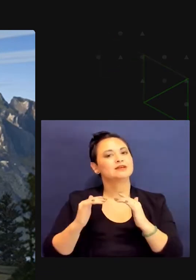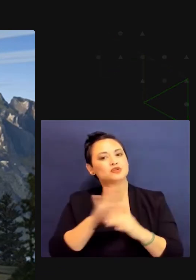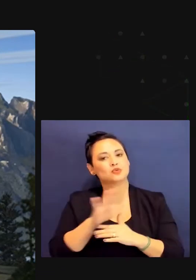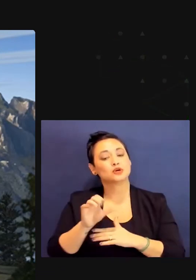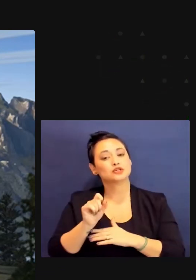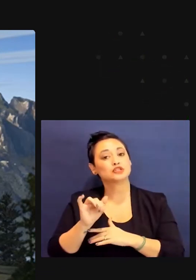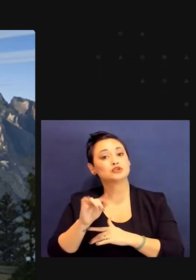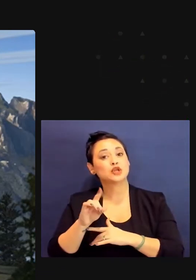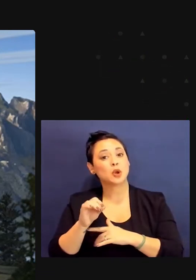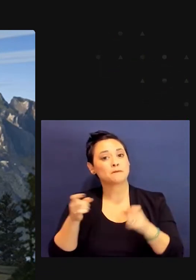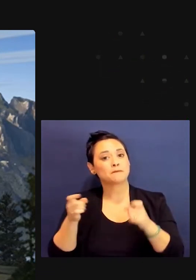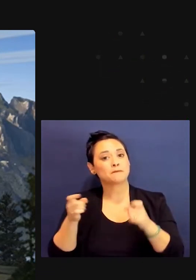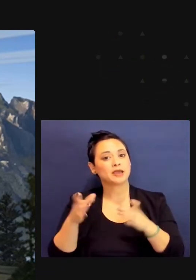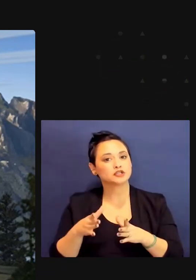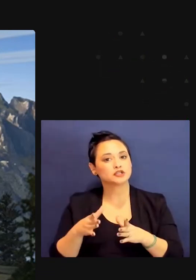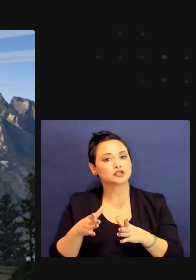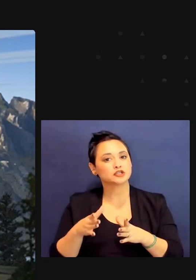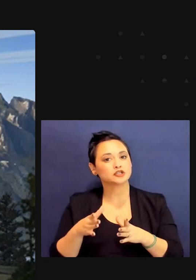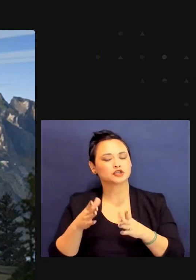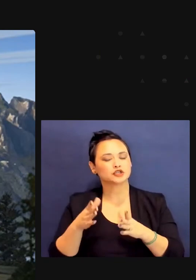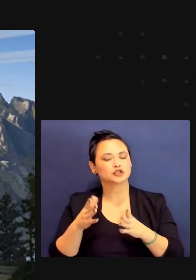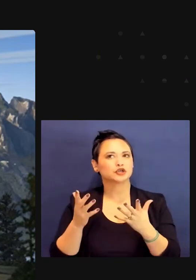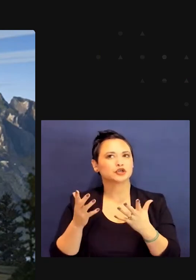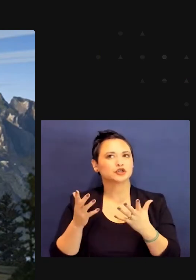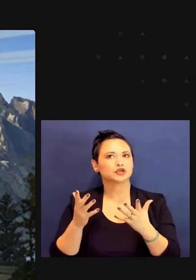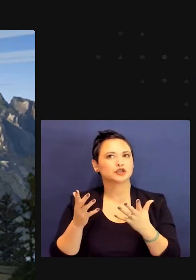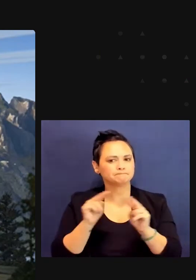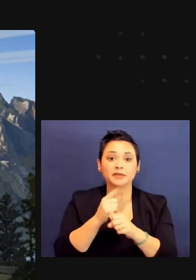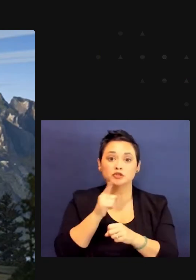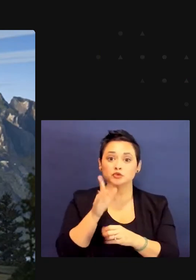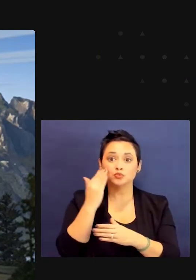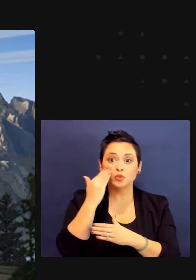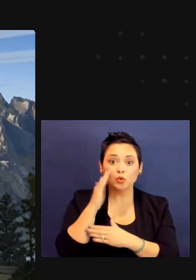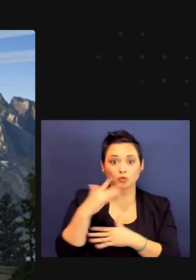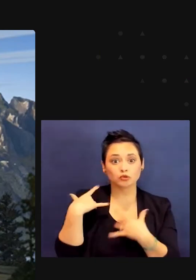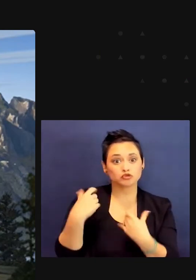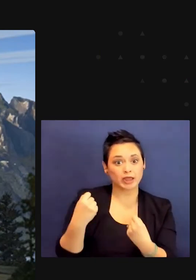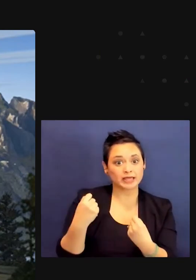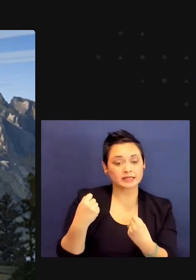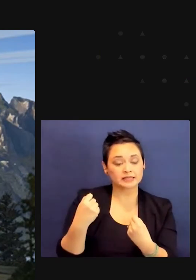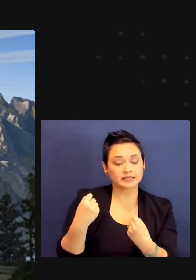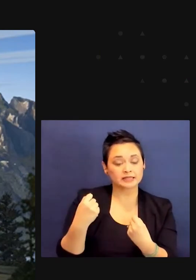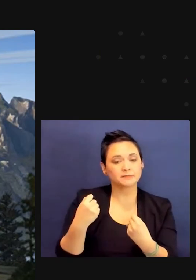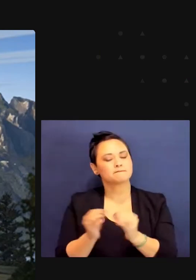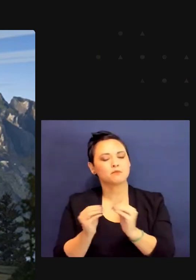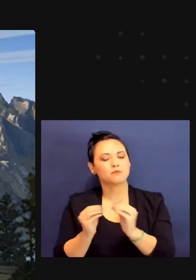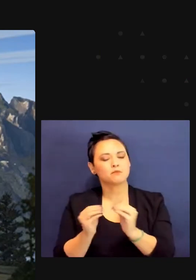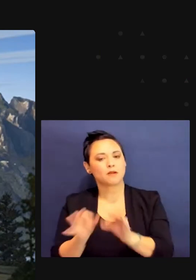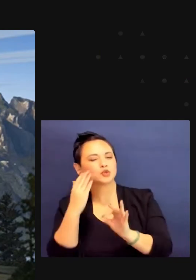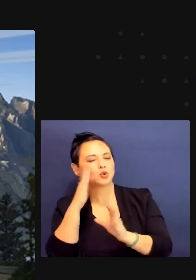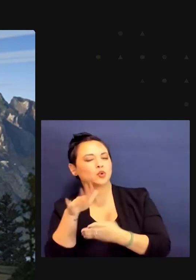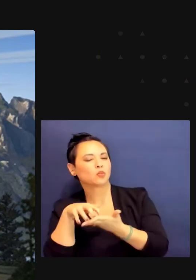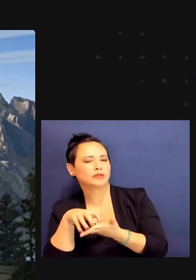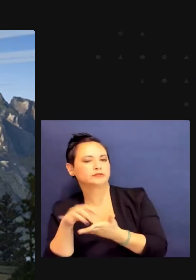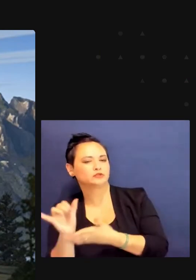But more importantly, make sure you know your weaknesses and then hire around your weaknesses and make sure that you're hiring strong leads